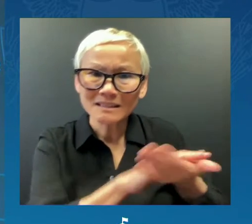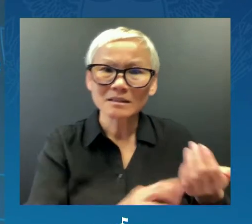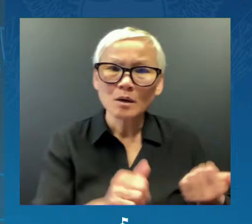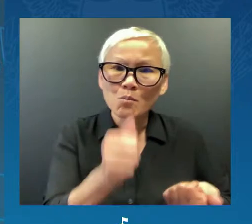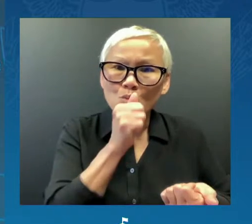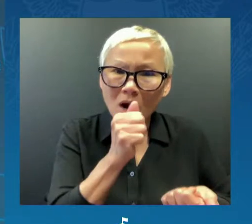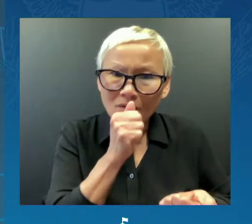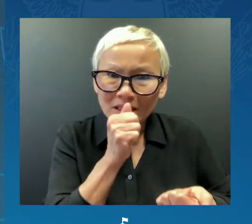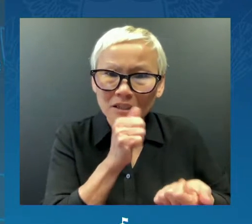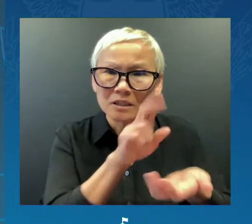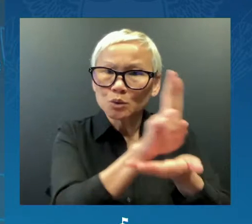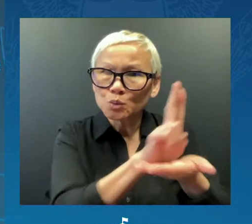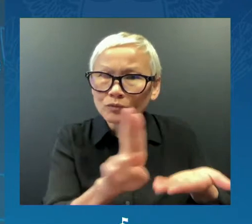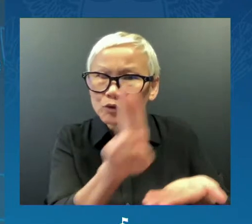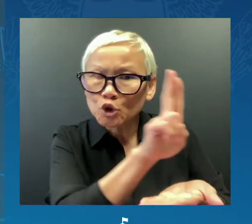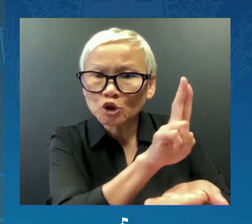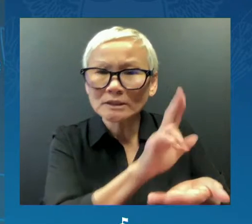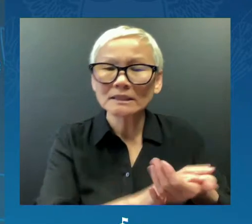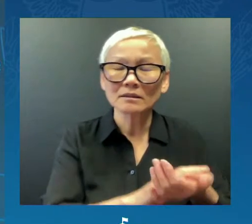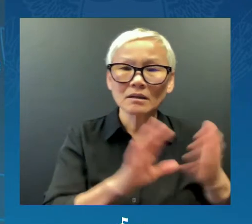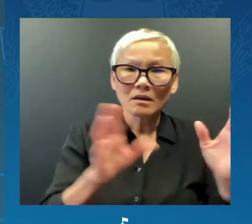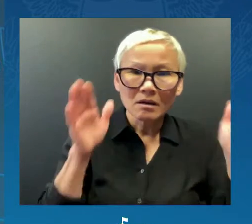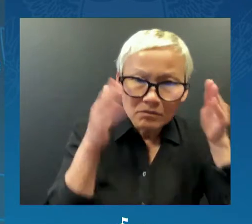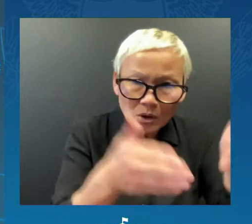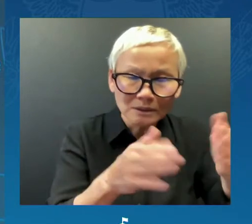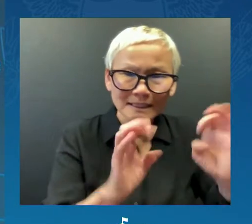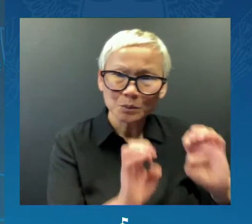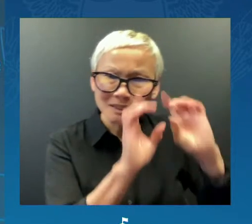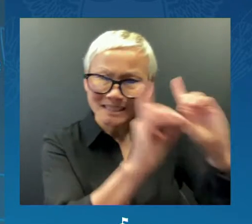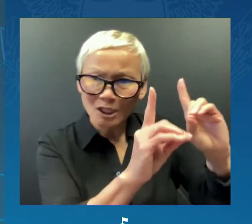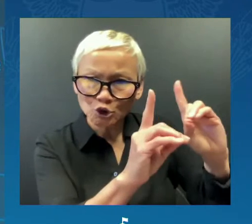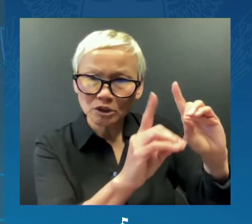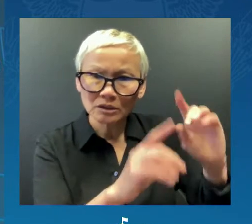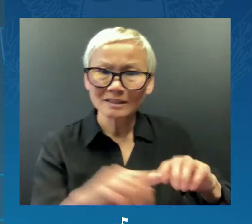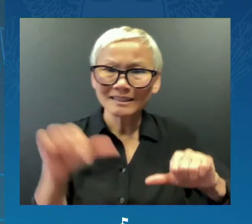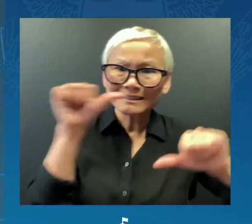in science, technology, engineering, and math.